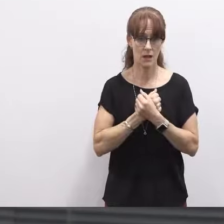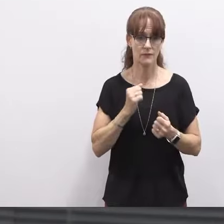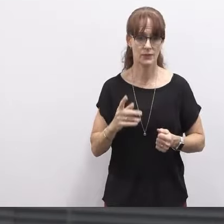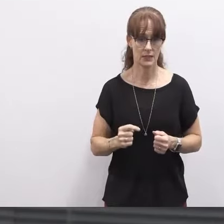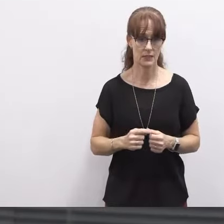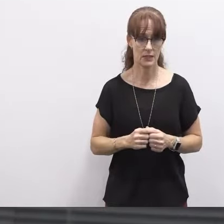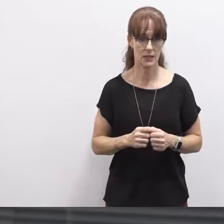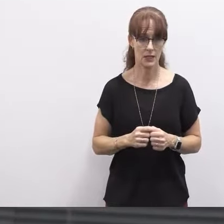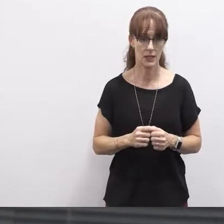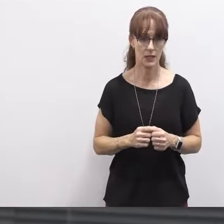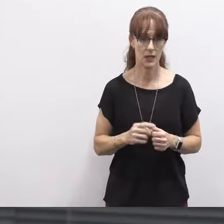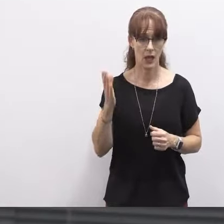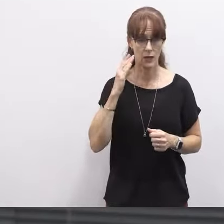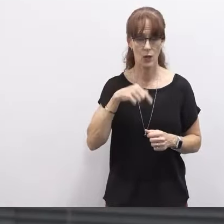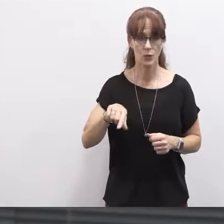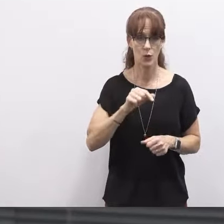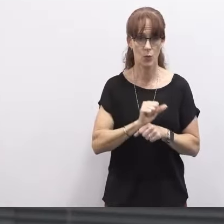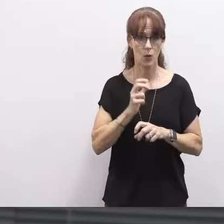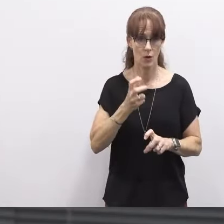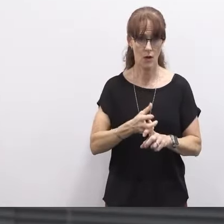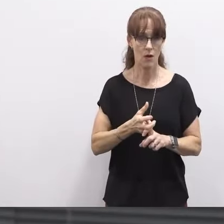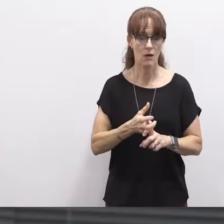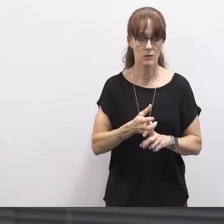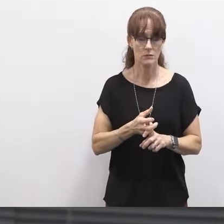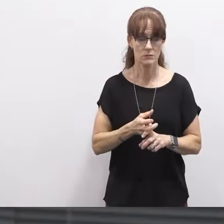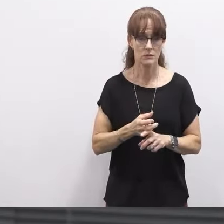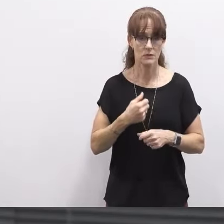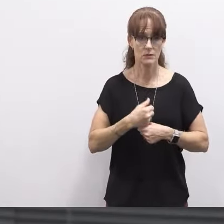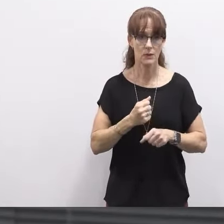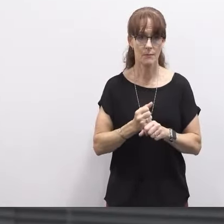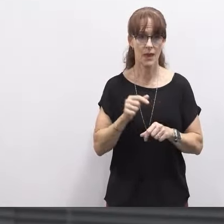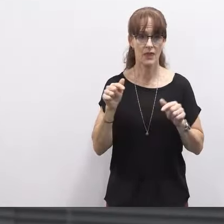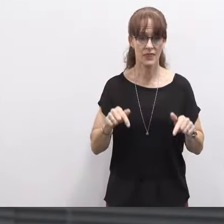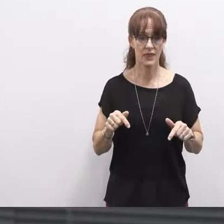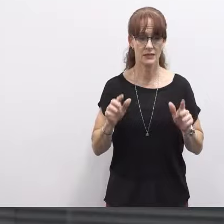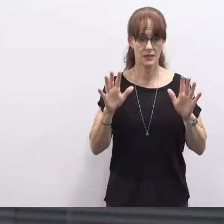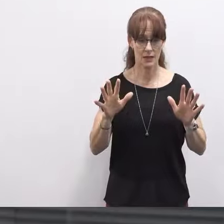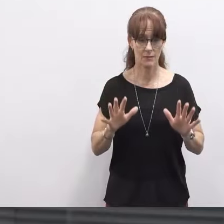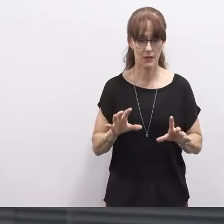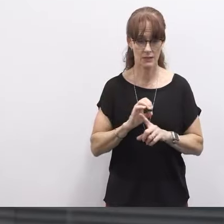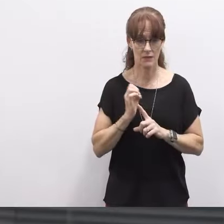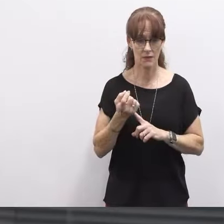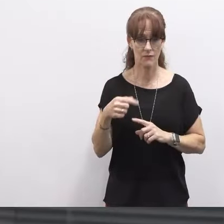And I know you guys work very hard to make this an amazing environment for them.